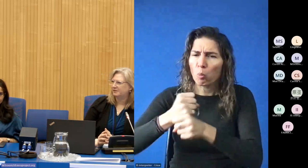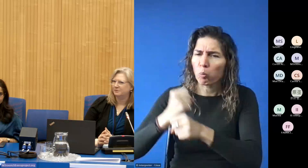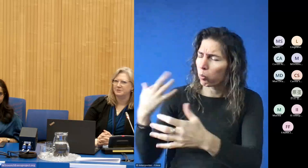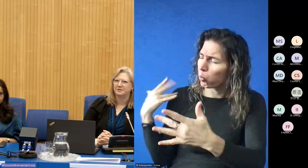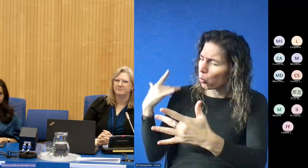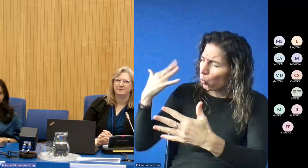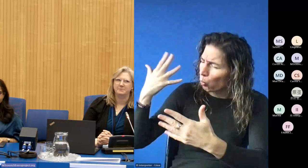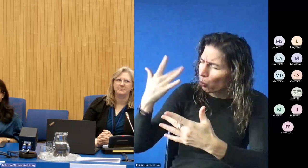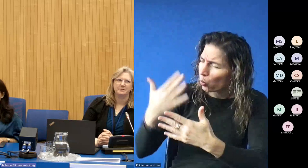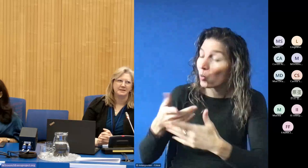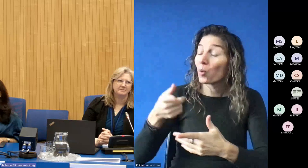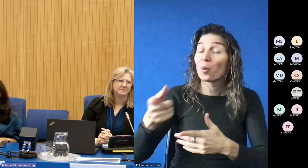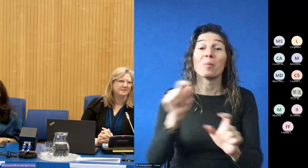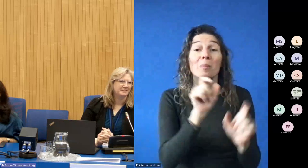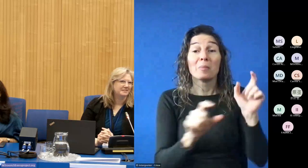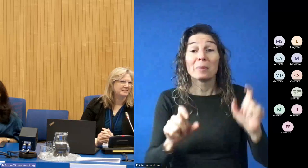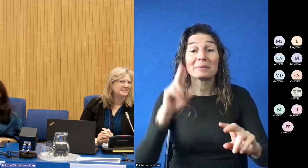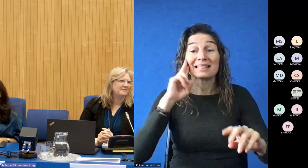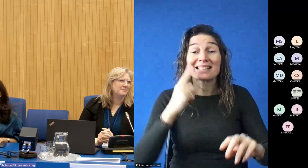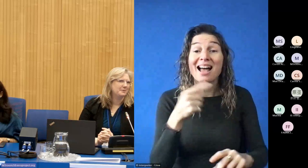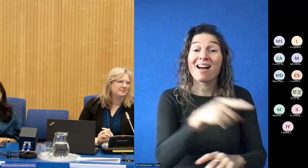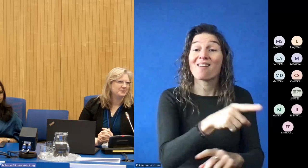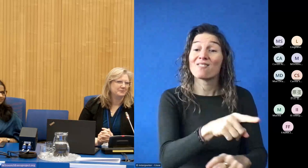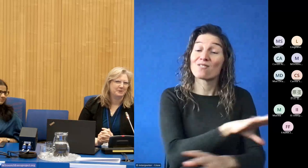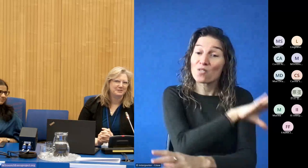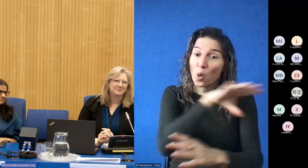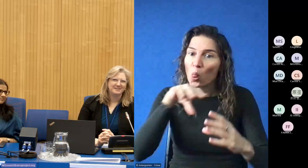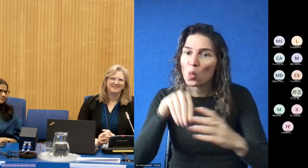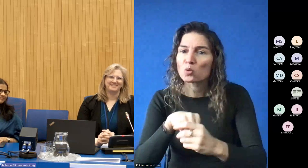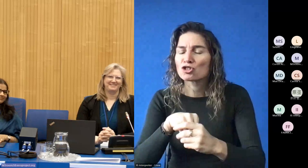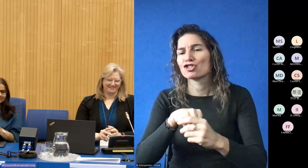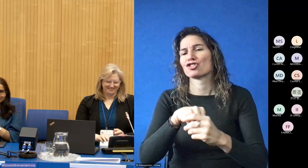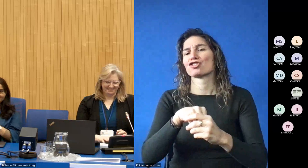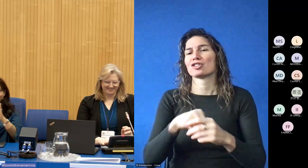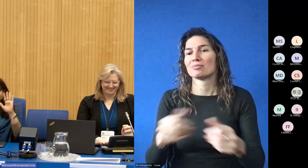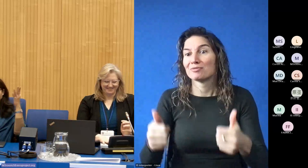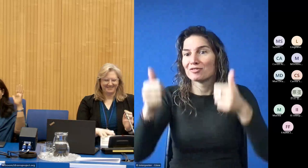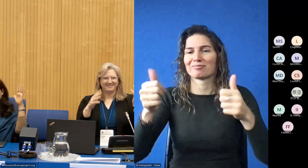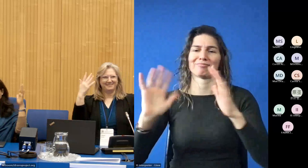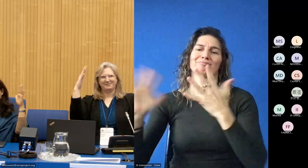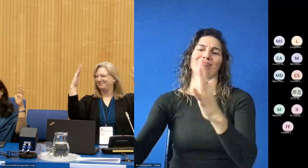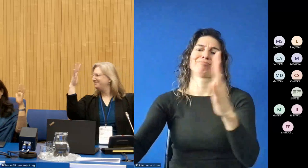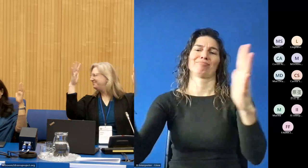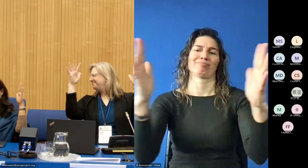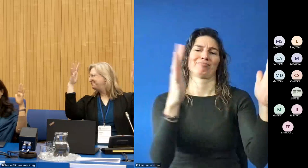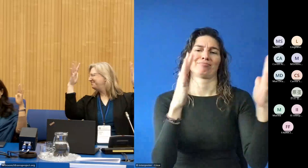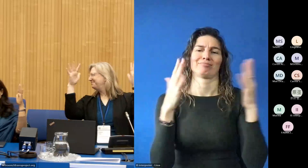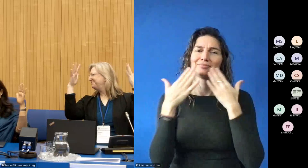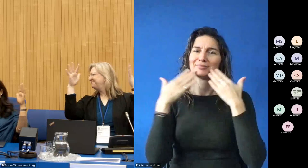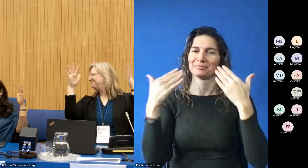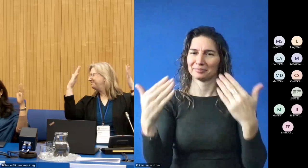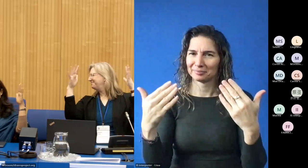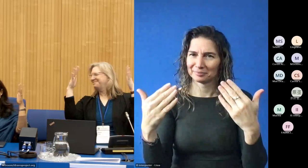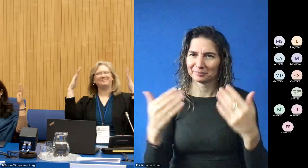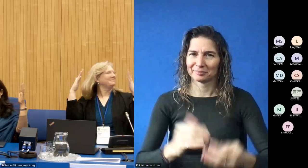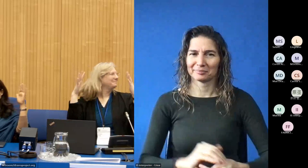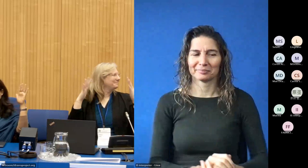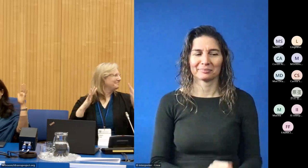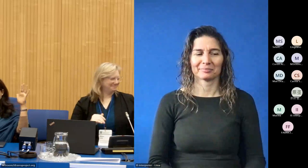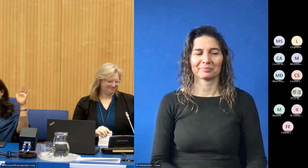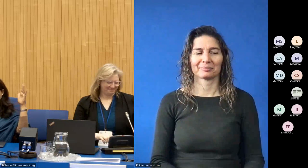inclusion of people who are deaf. Let's give them a round of applause, please.